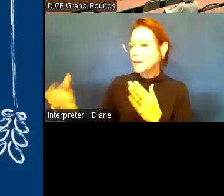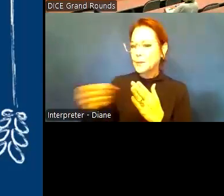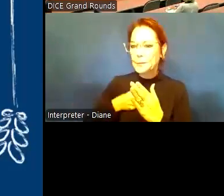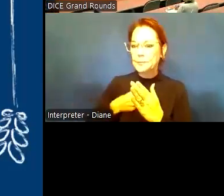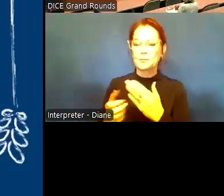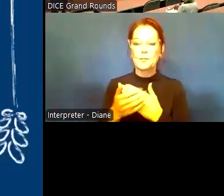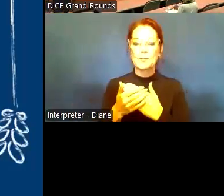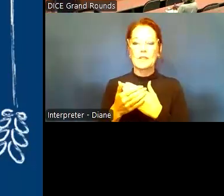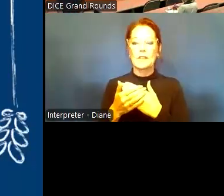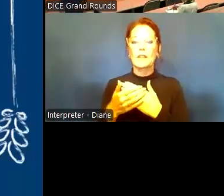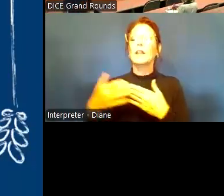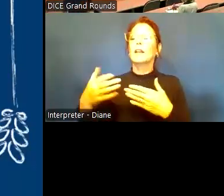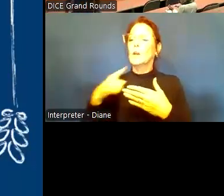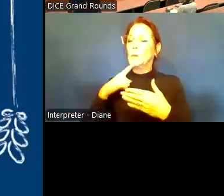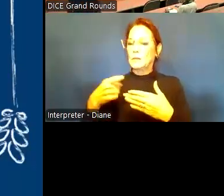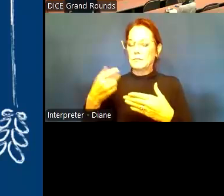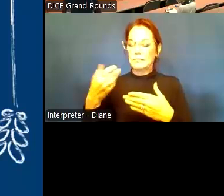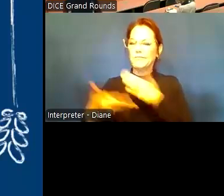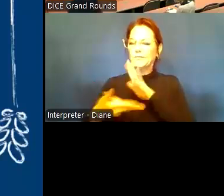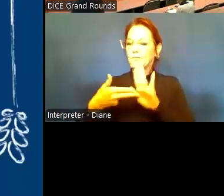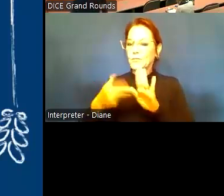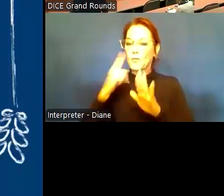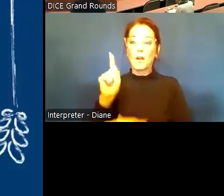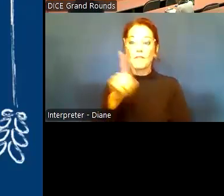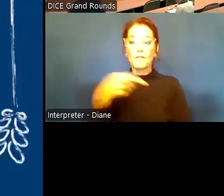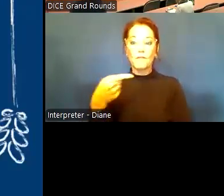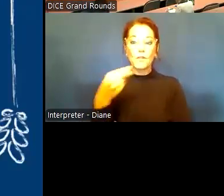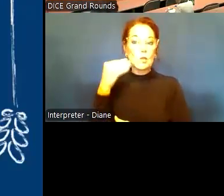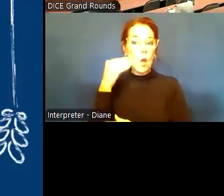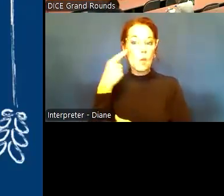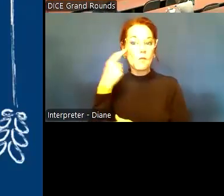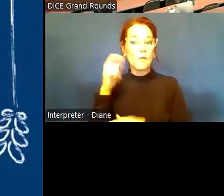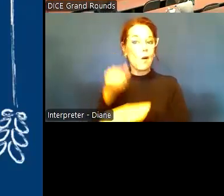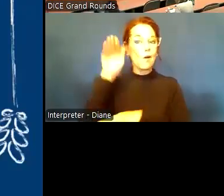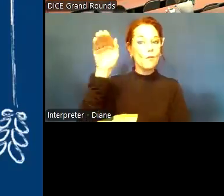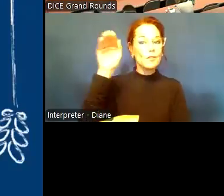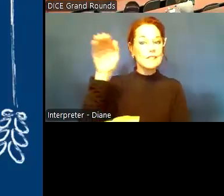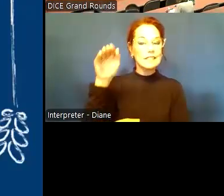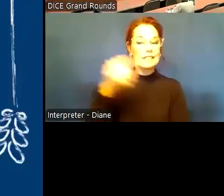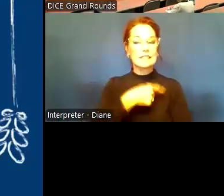colloquially known uh as the first home of overseas Chinese uh I had greeted everyone